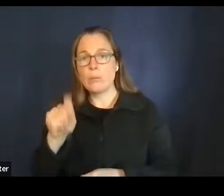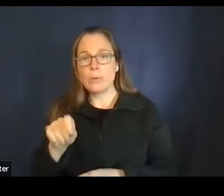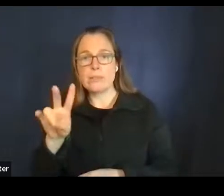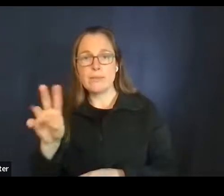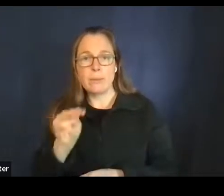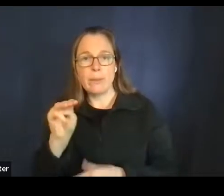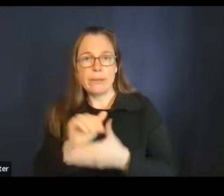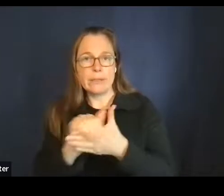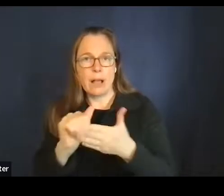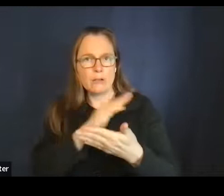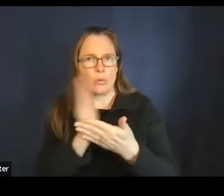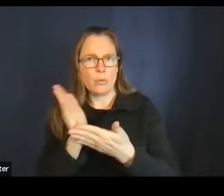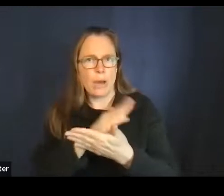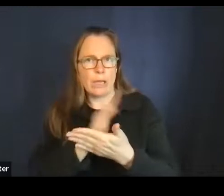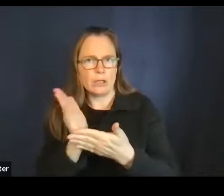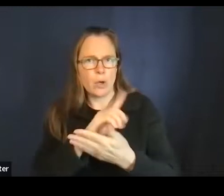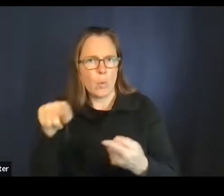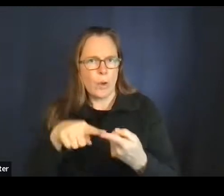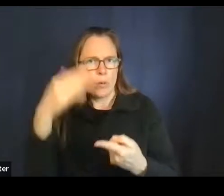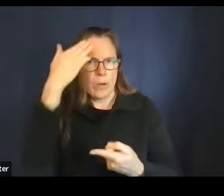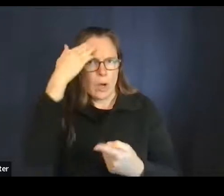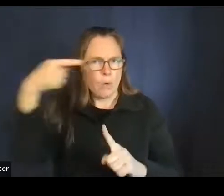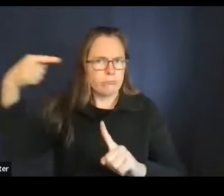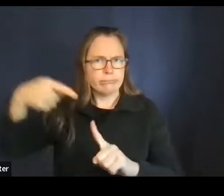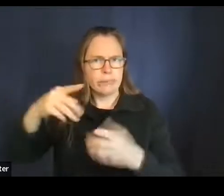When can we expect to get a better estimate, more exact